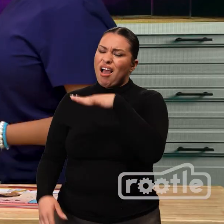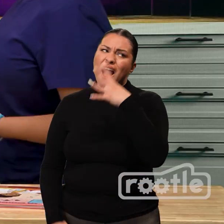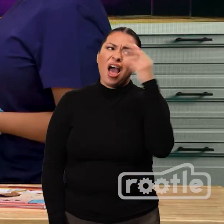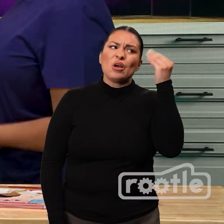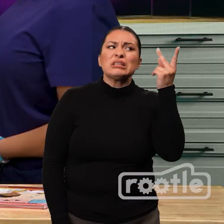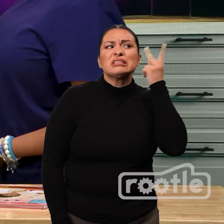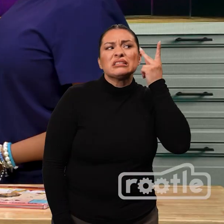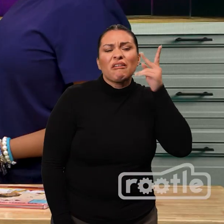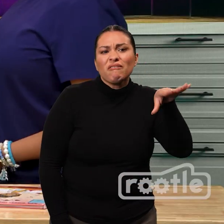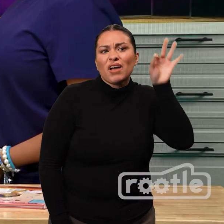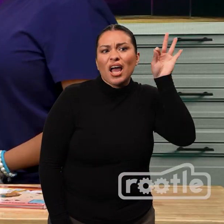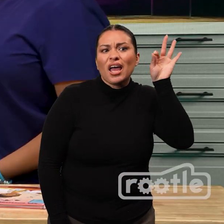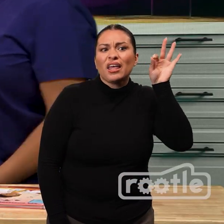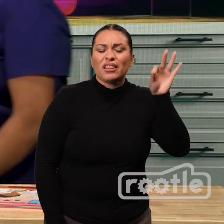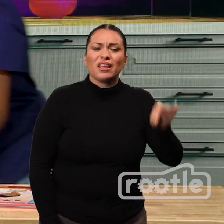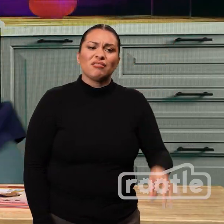Let's run outside to see if we can find it.